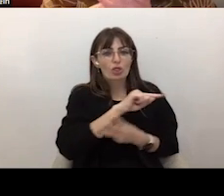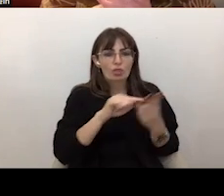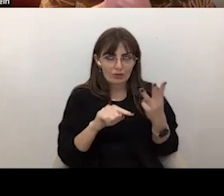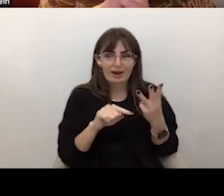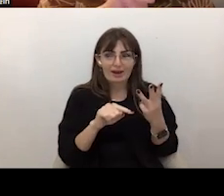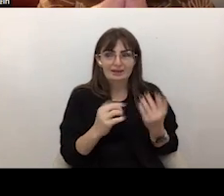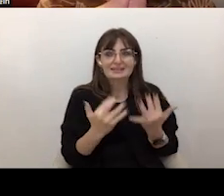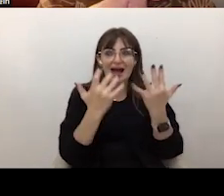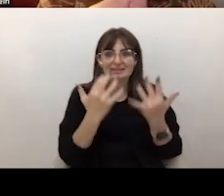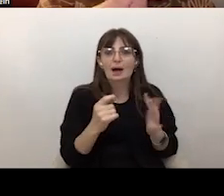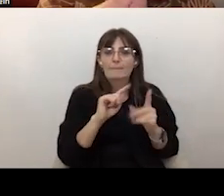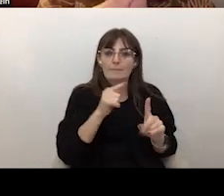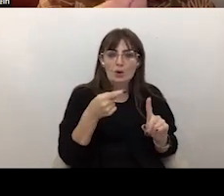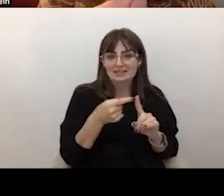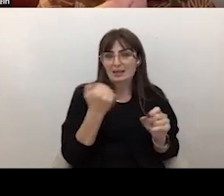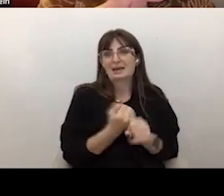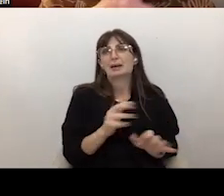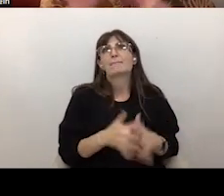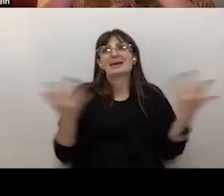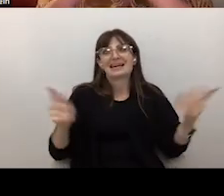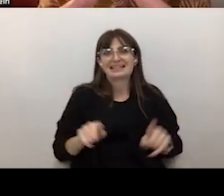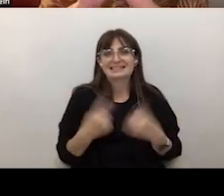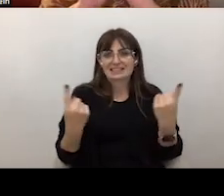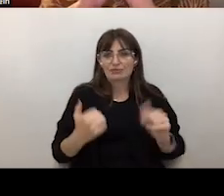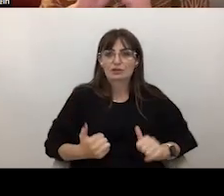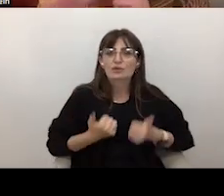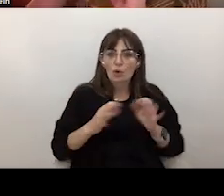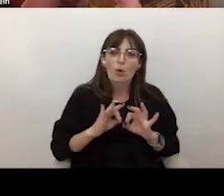data points that will make the biggest difference to your organisation? I will keep quiet to give